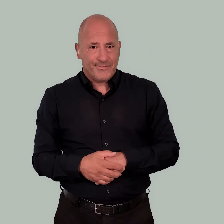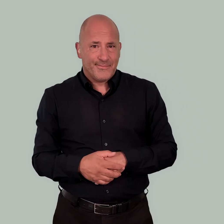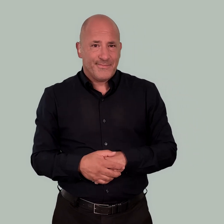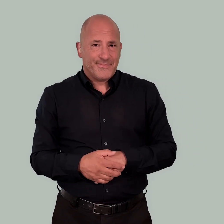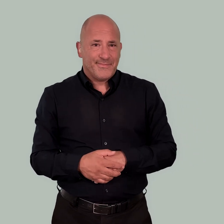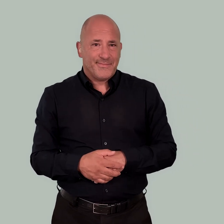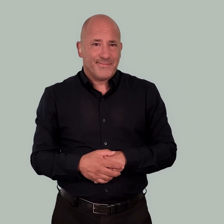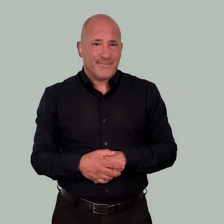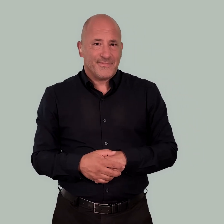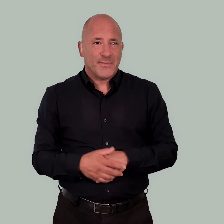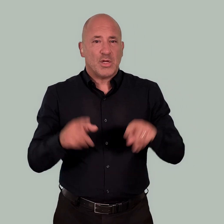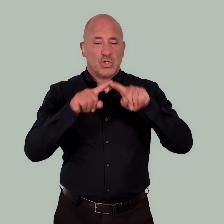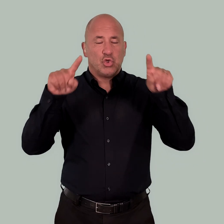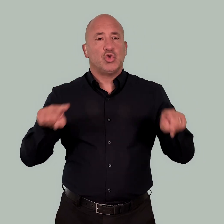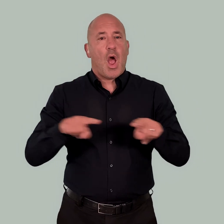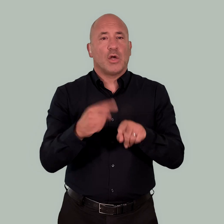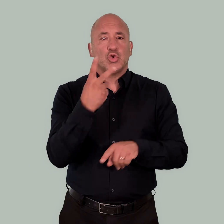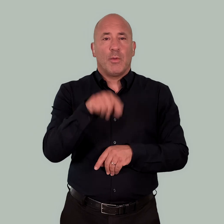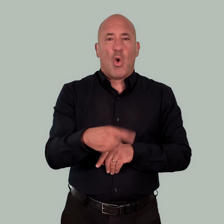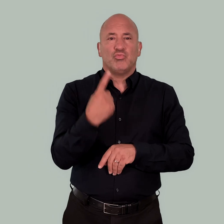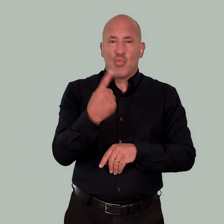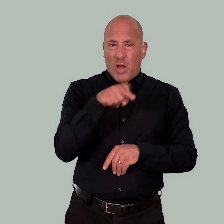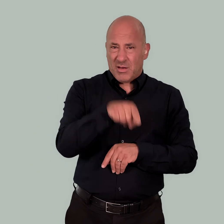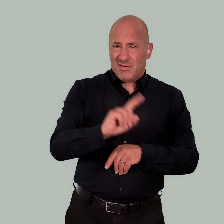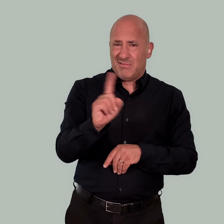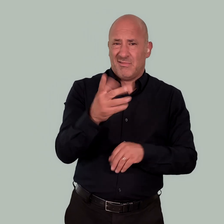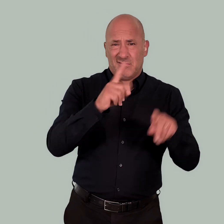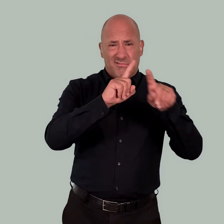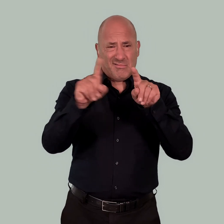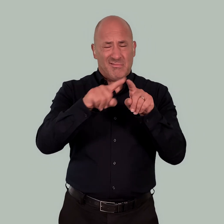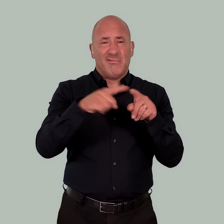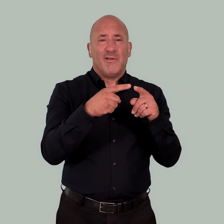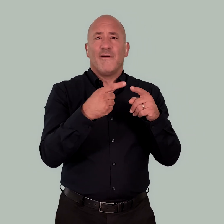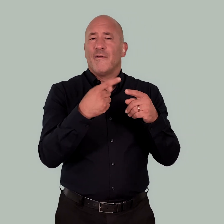Chart 2.1 brings together a range of different sources